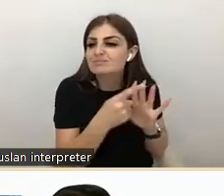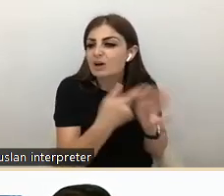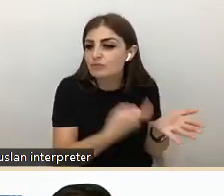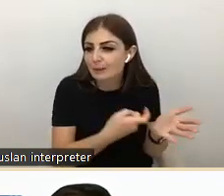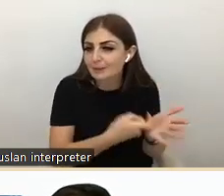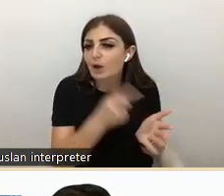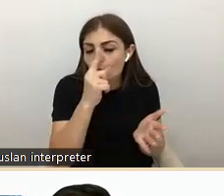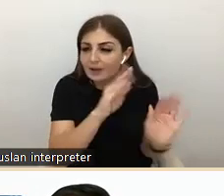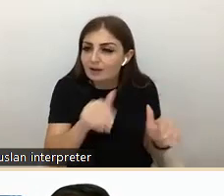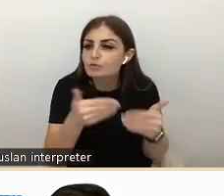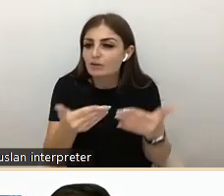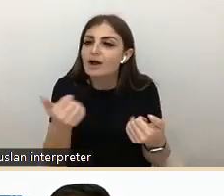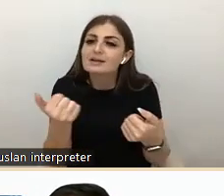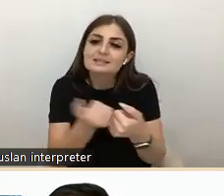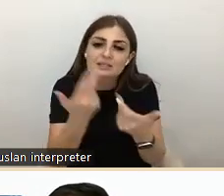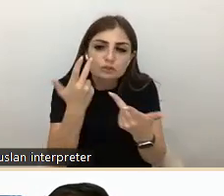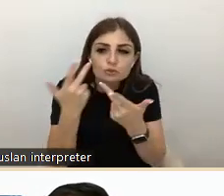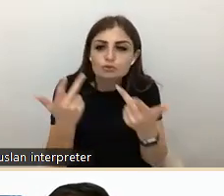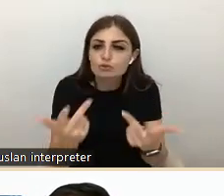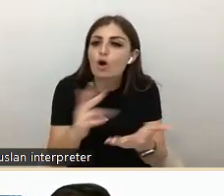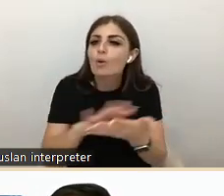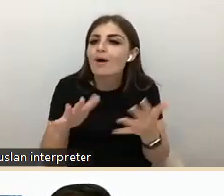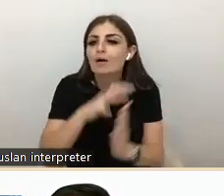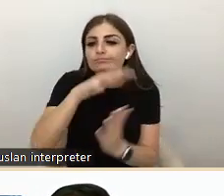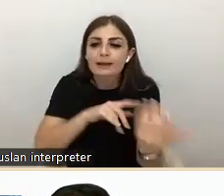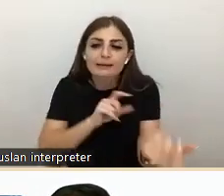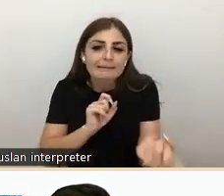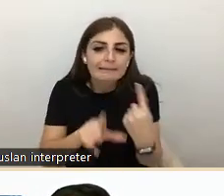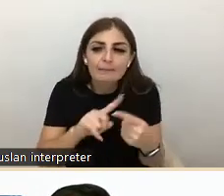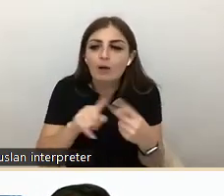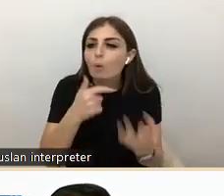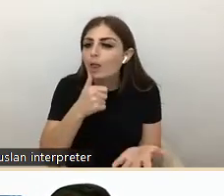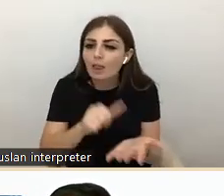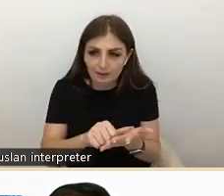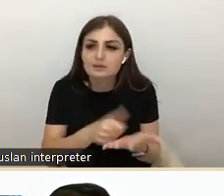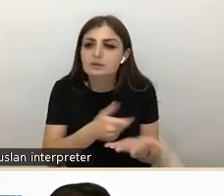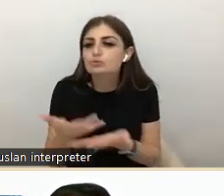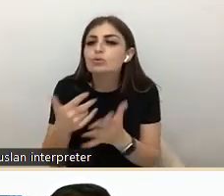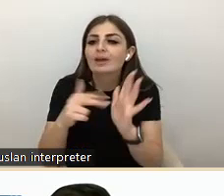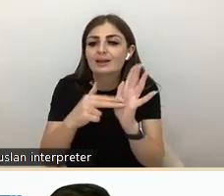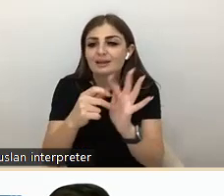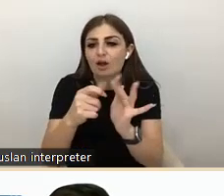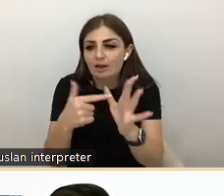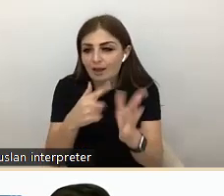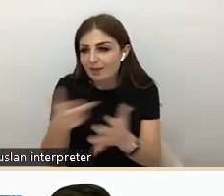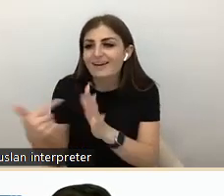we could provide assistance in conveying that in an email or letter to the NDIA and the AAT.